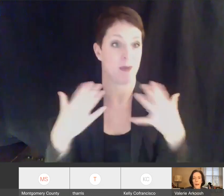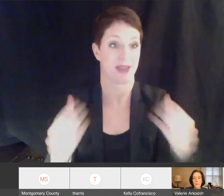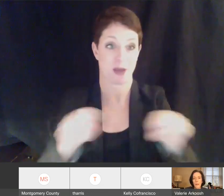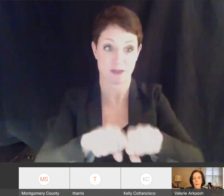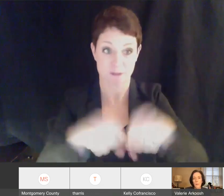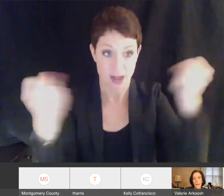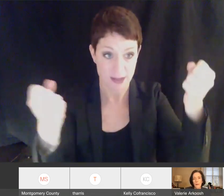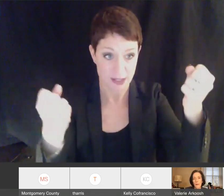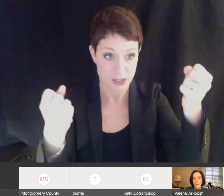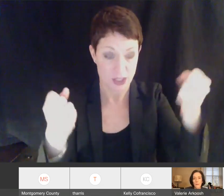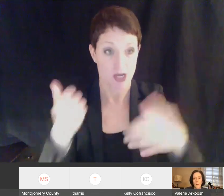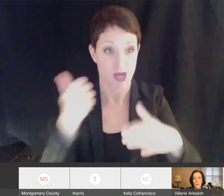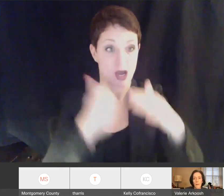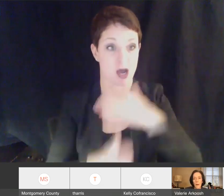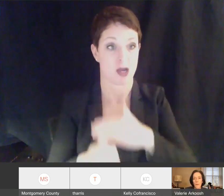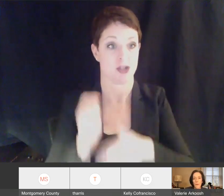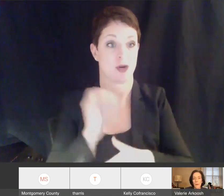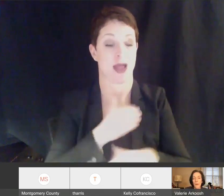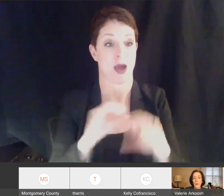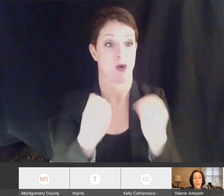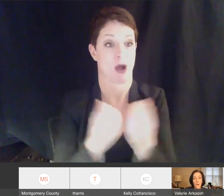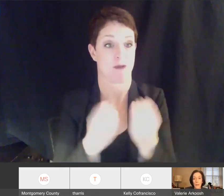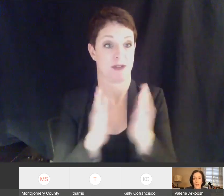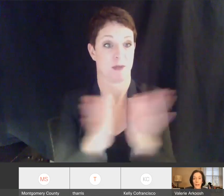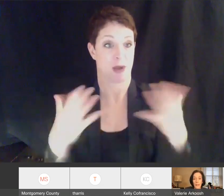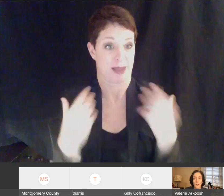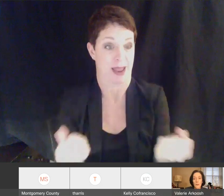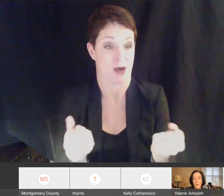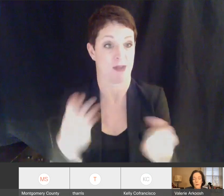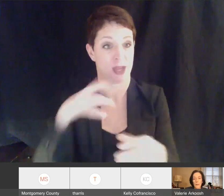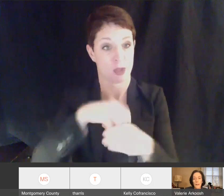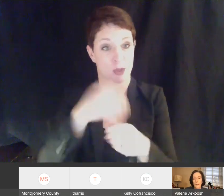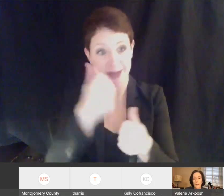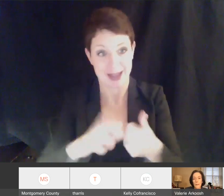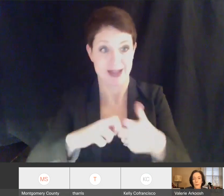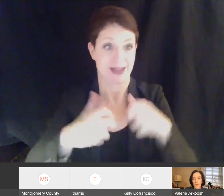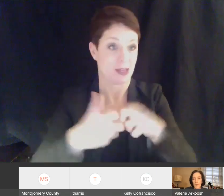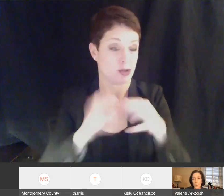by the Montgomery County Office of Public Health, including any issues related to the spread of